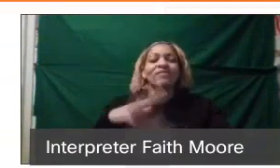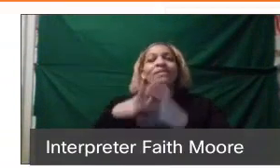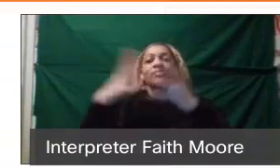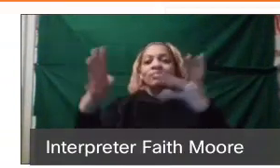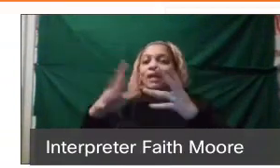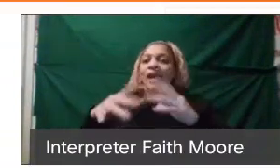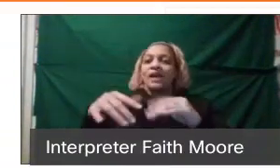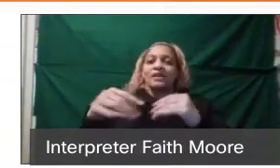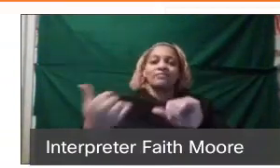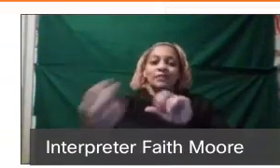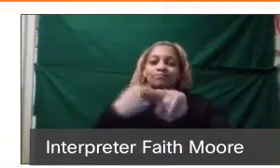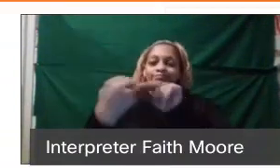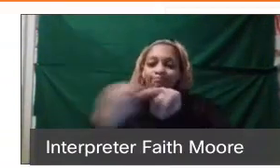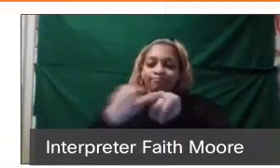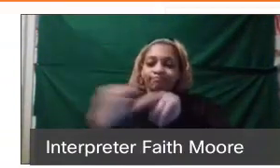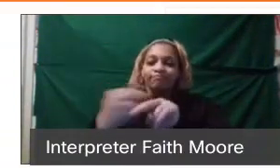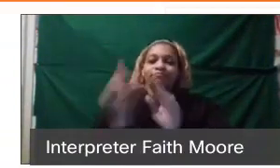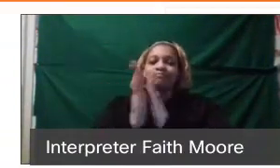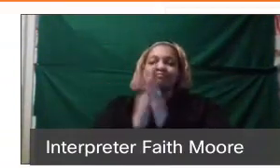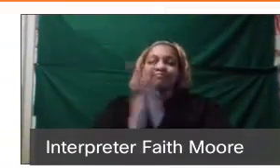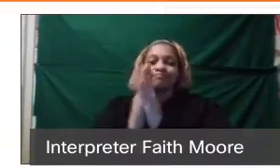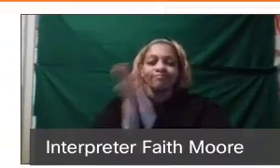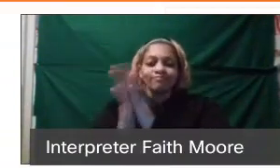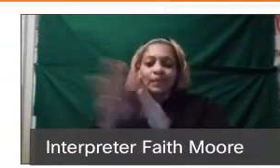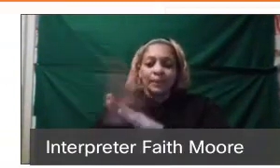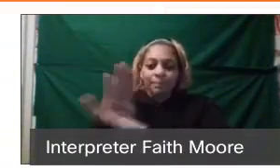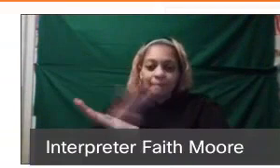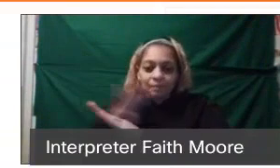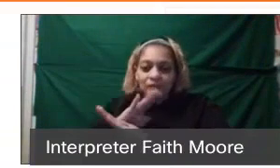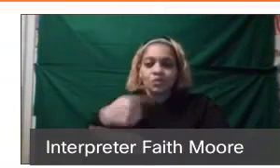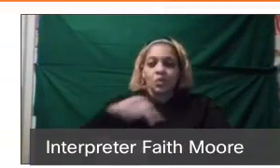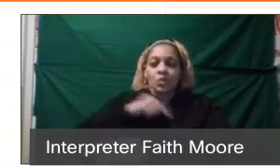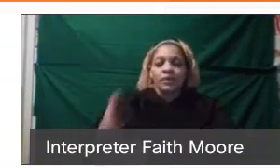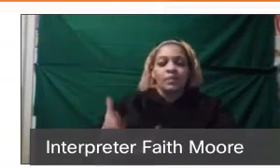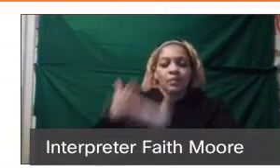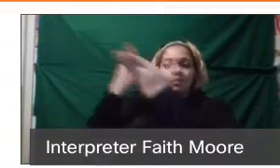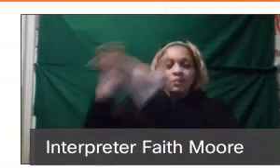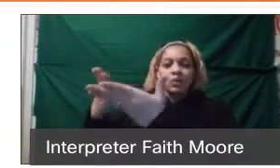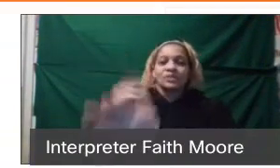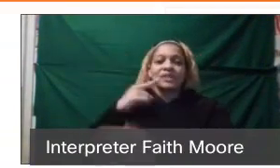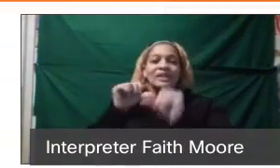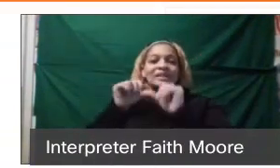Well, that's why we're proposing the rectangular flash and beacons at those 2 crossings.